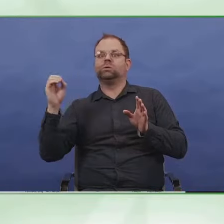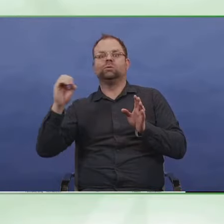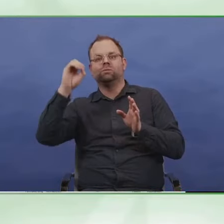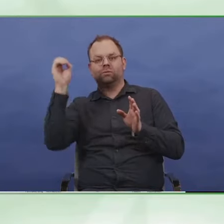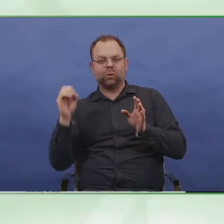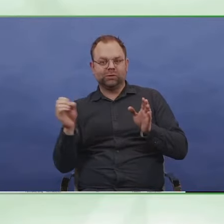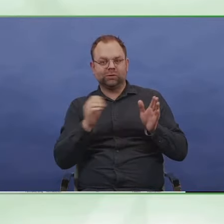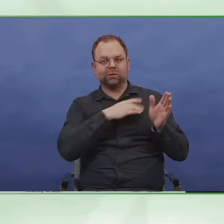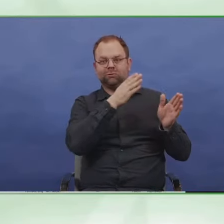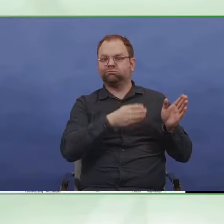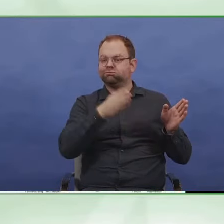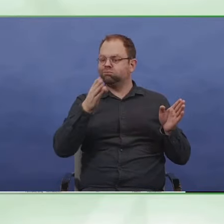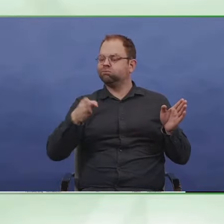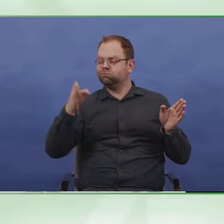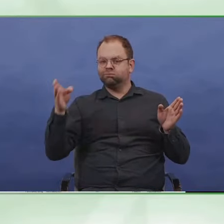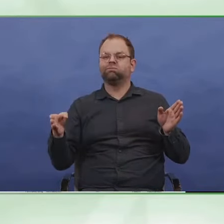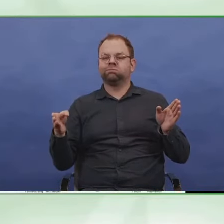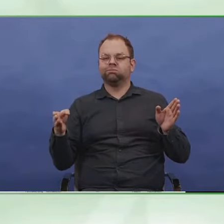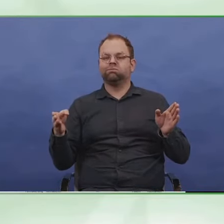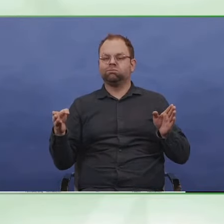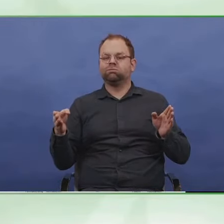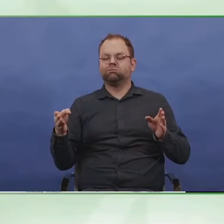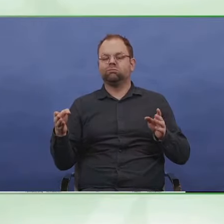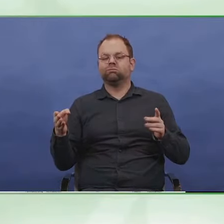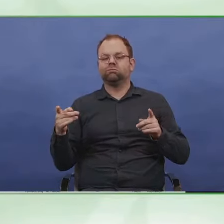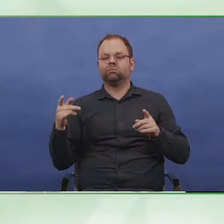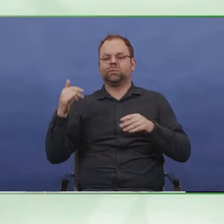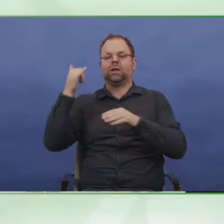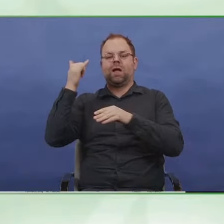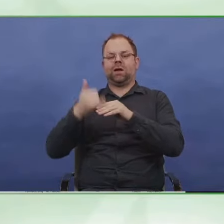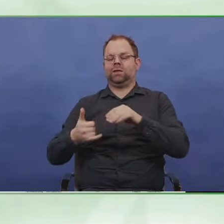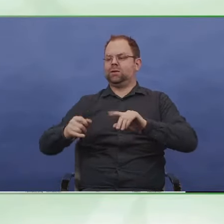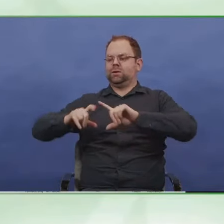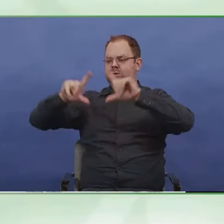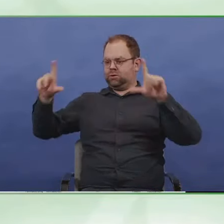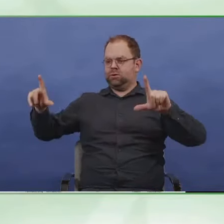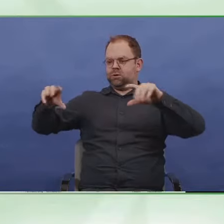we delivered, it is critical to make sure include all of those